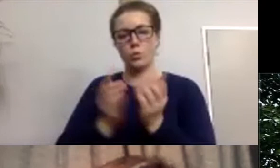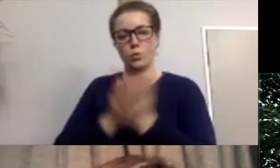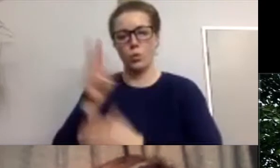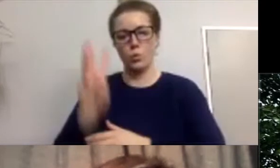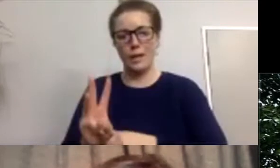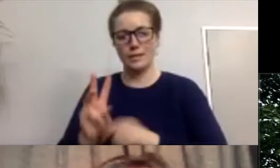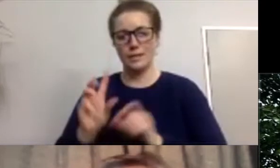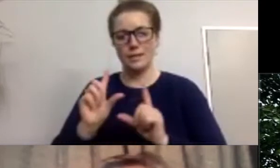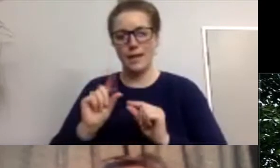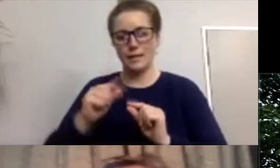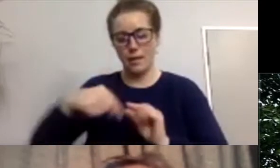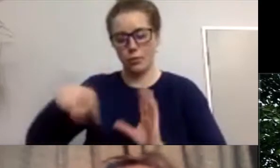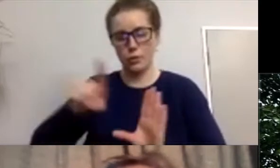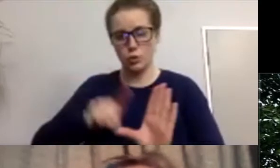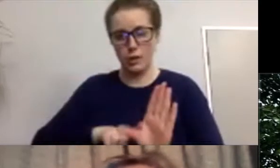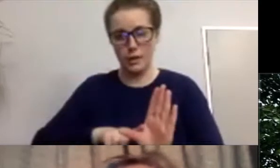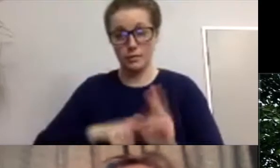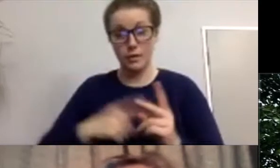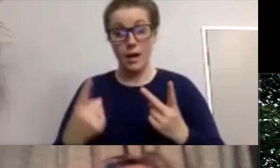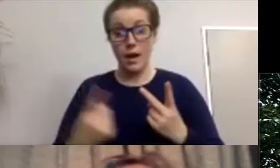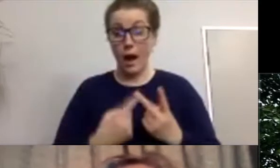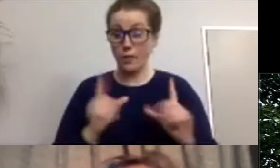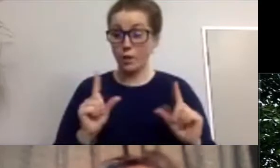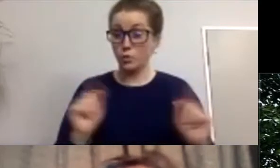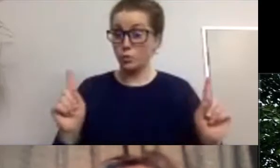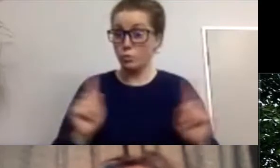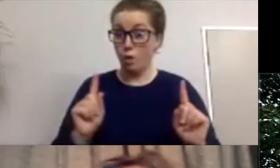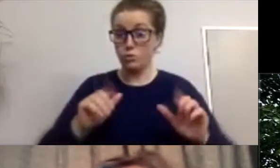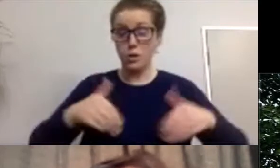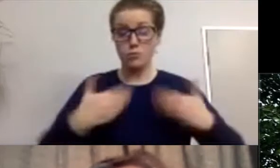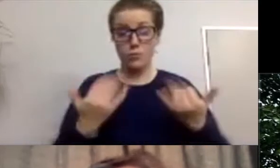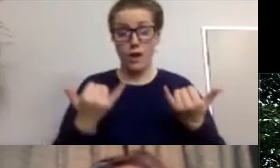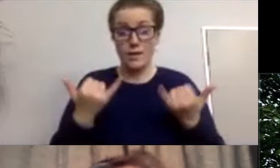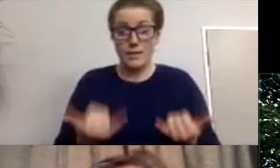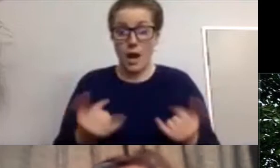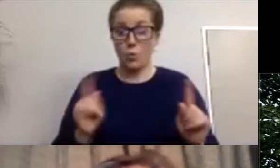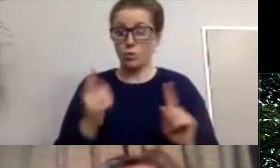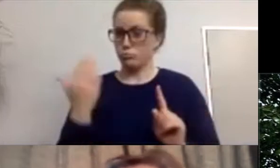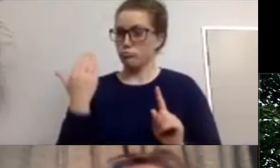The other thing we do: we provide now, this is quite recent, only in the last three or four